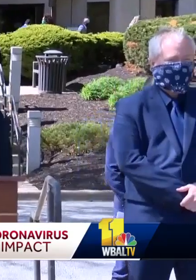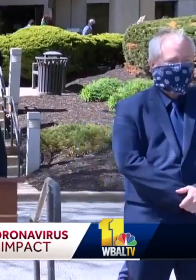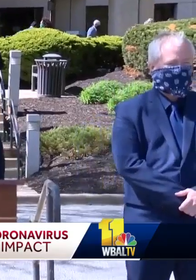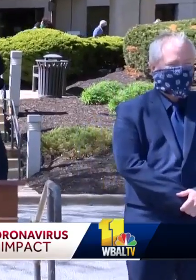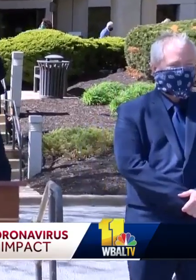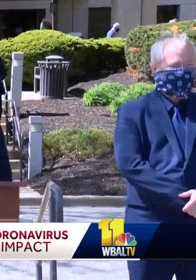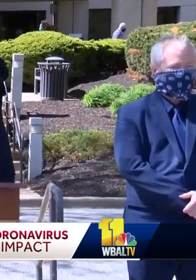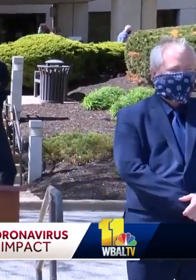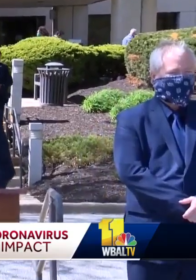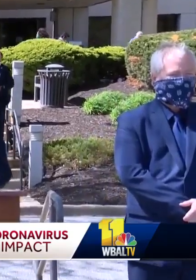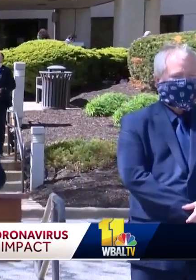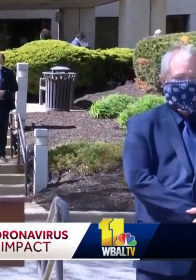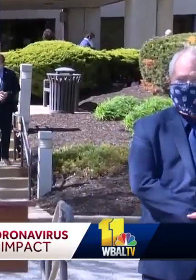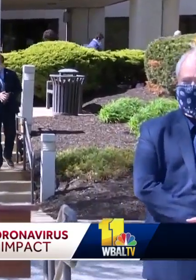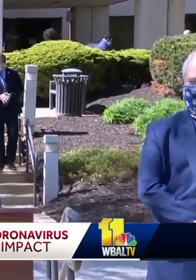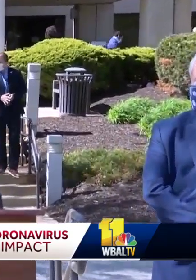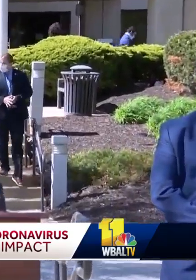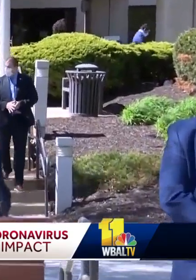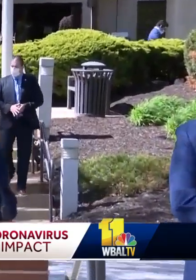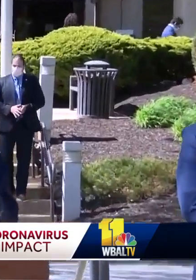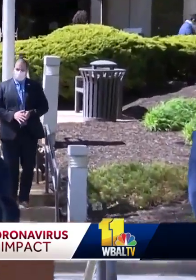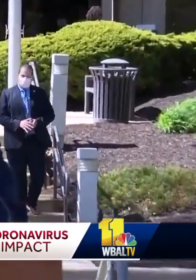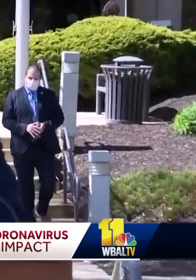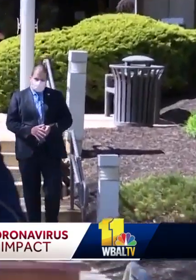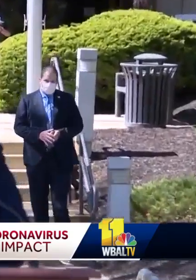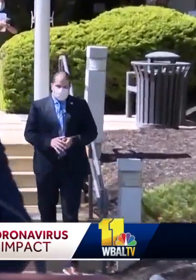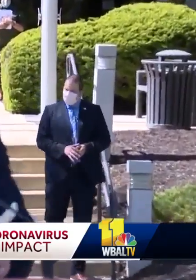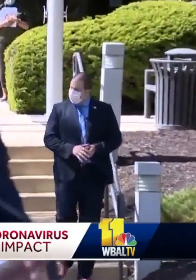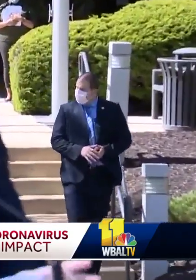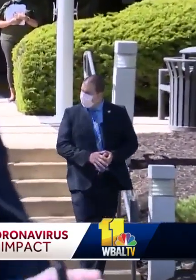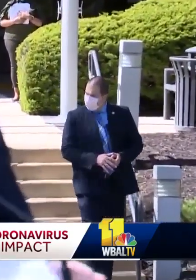TREAT THOSE PATIENTS AS WELL.